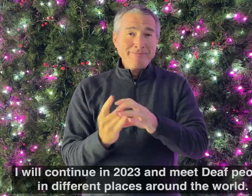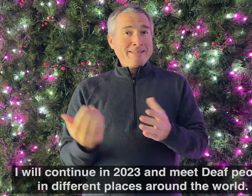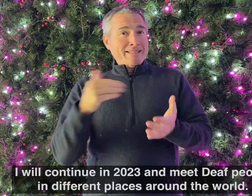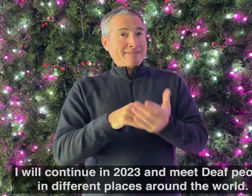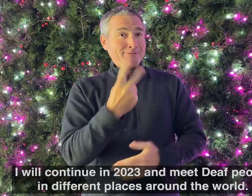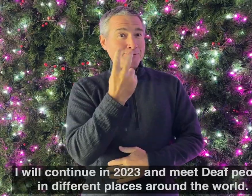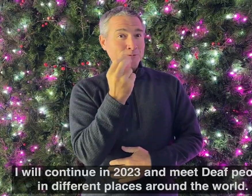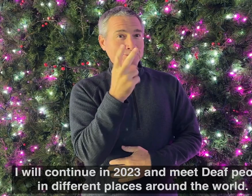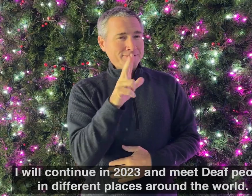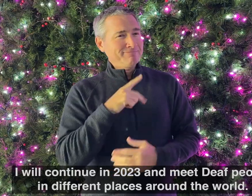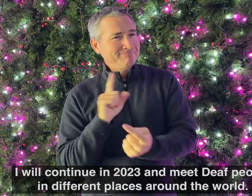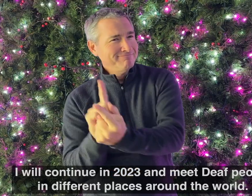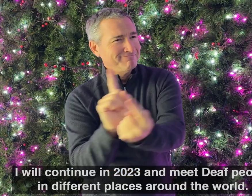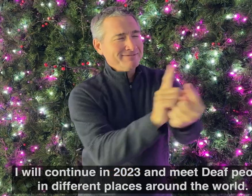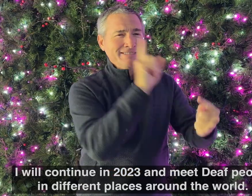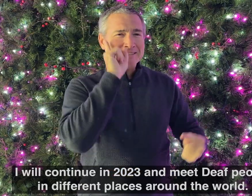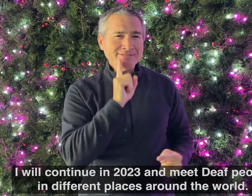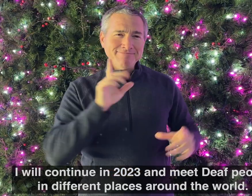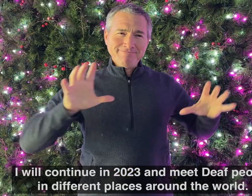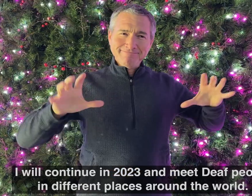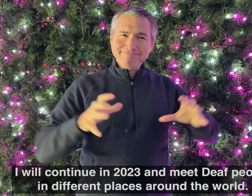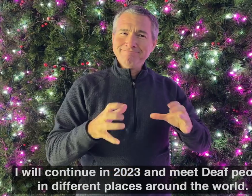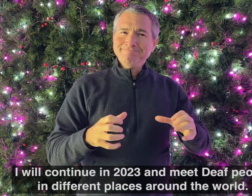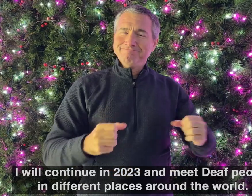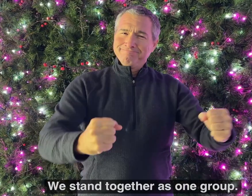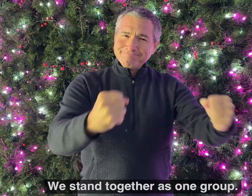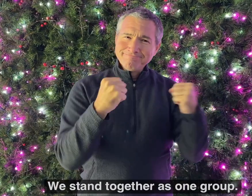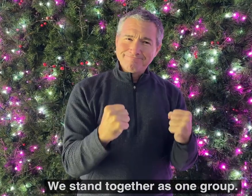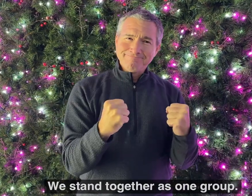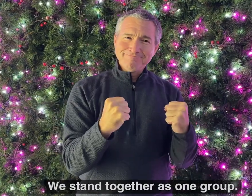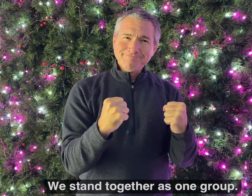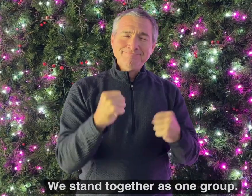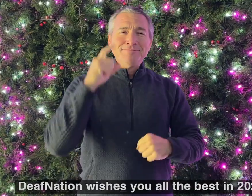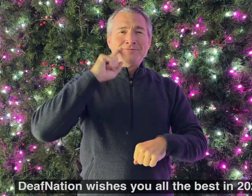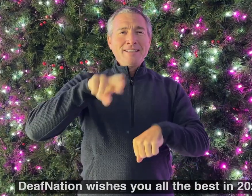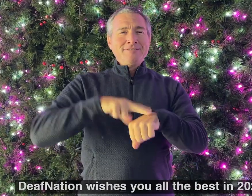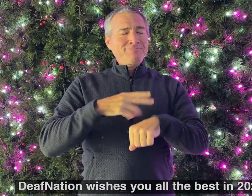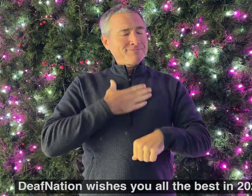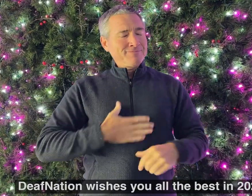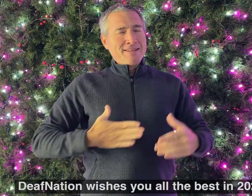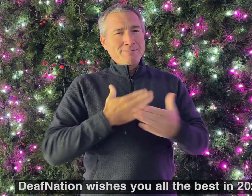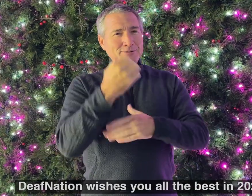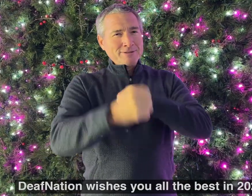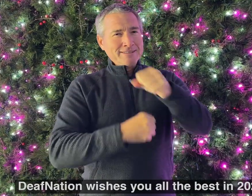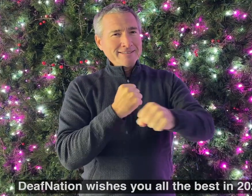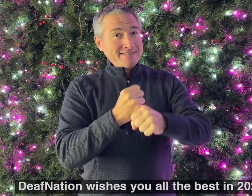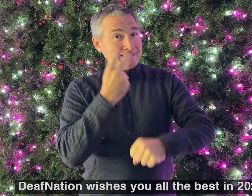I will continue in 2023 and meet Deaf people in different places around the world. We stand together as one group. DeafNation wishes you all the best in 2023.